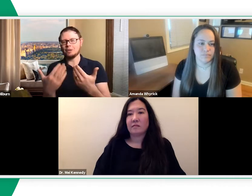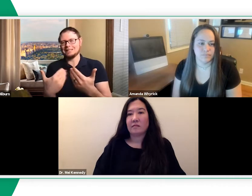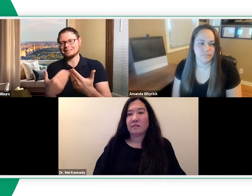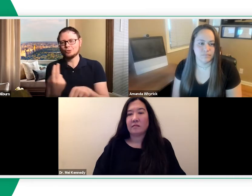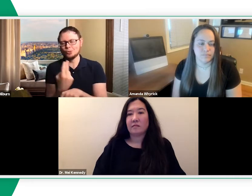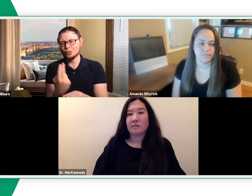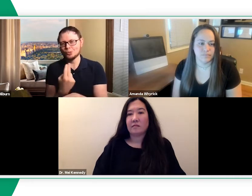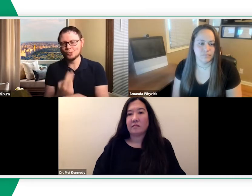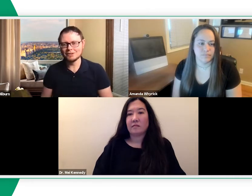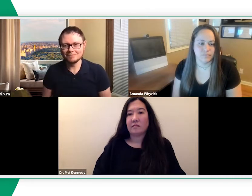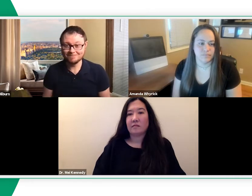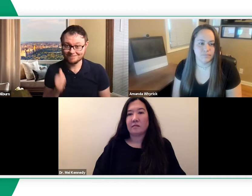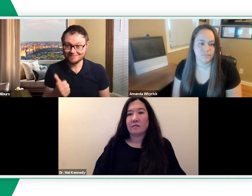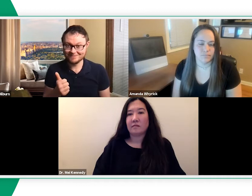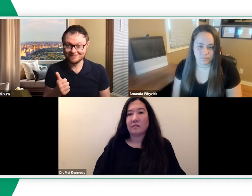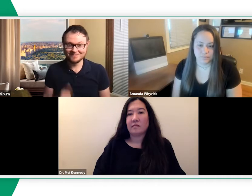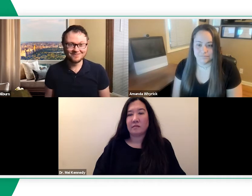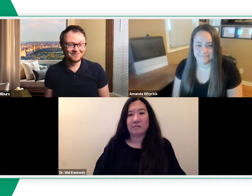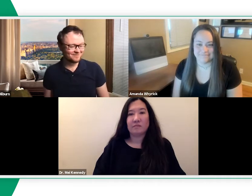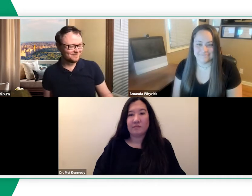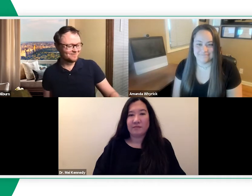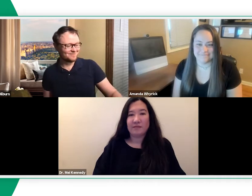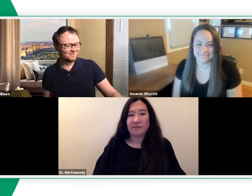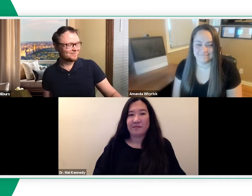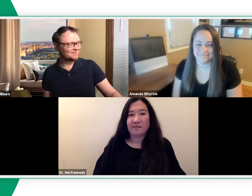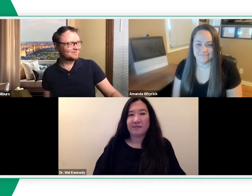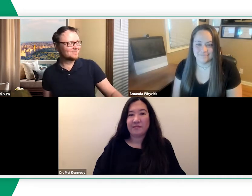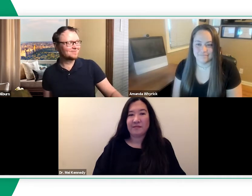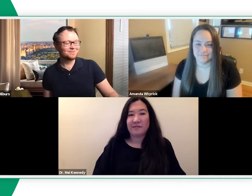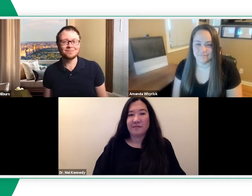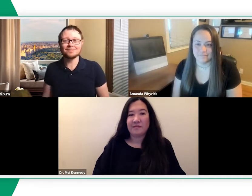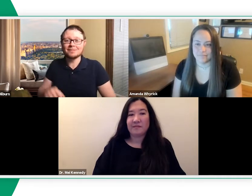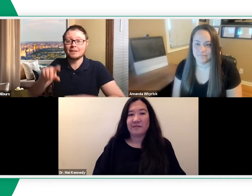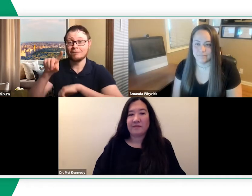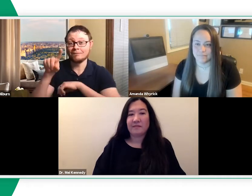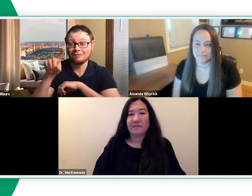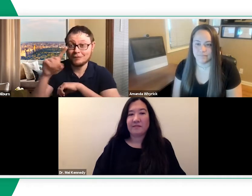education. And show you how easy our toolkits are to